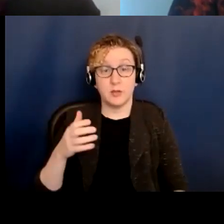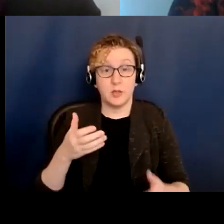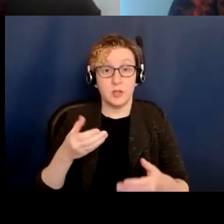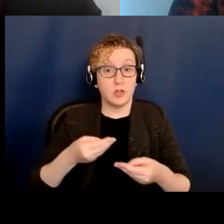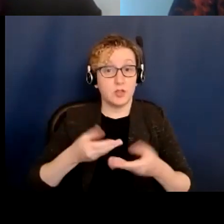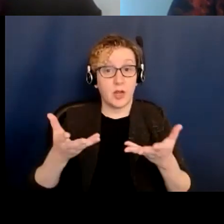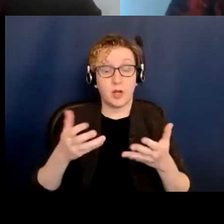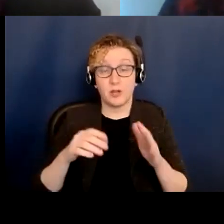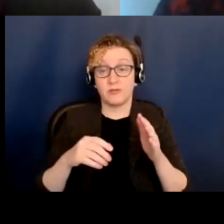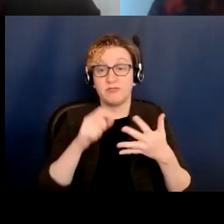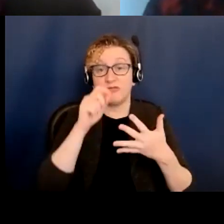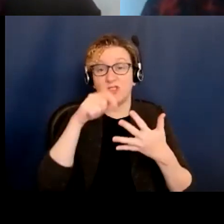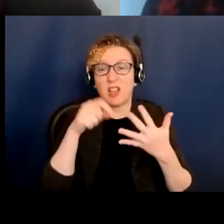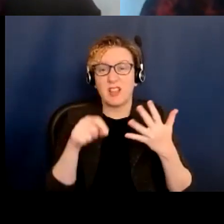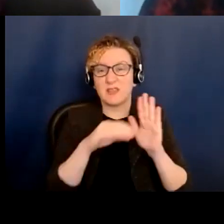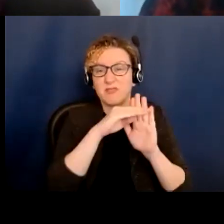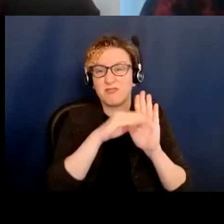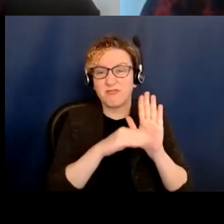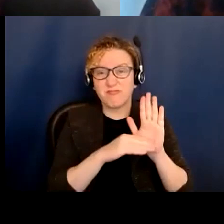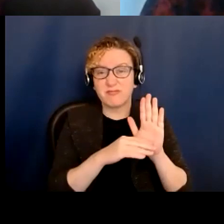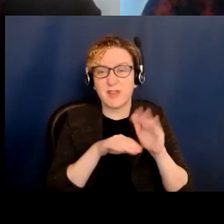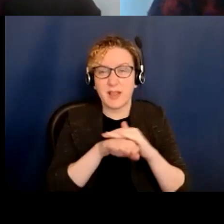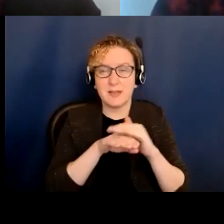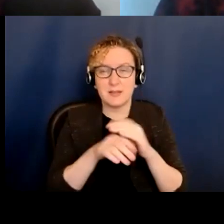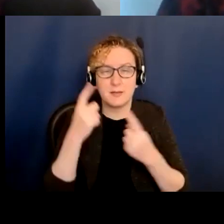access considerations and that can be a helpful reference.